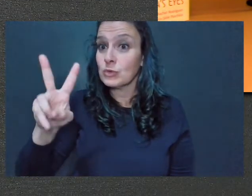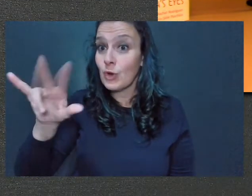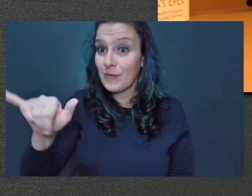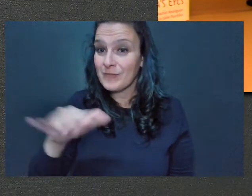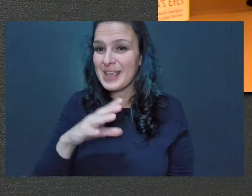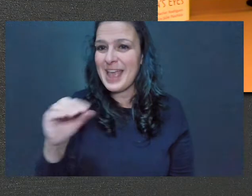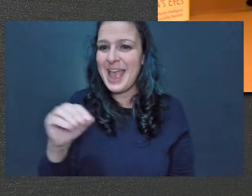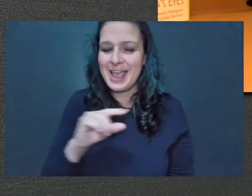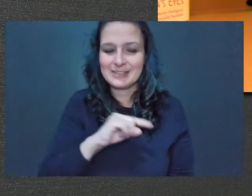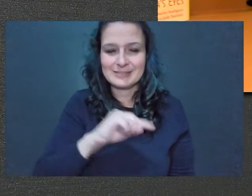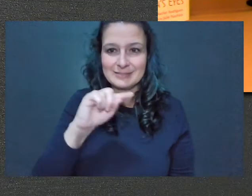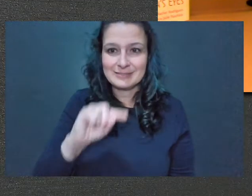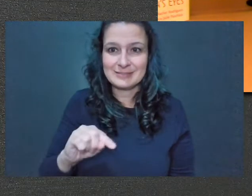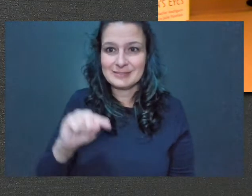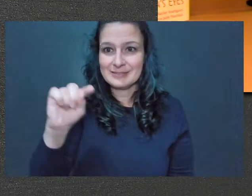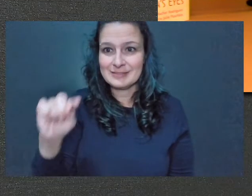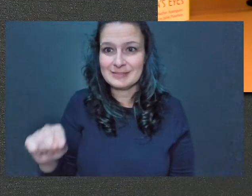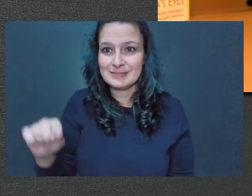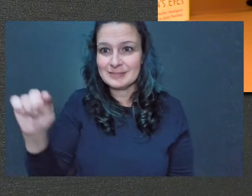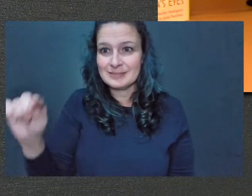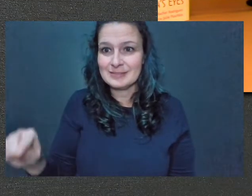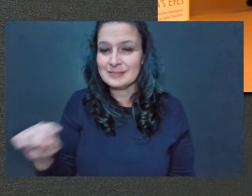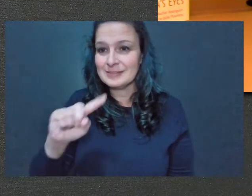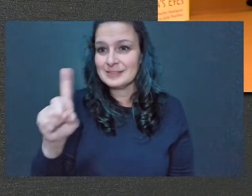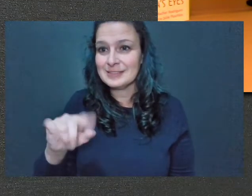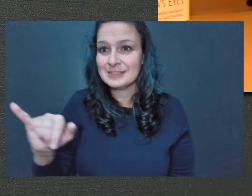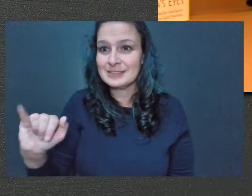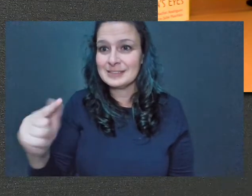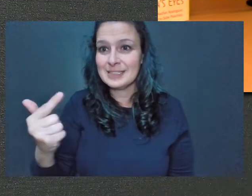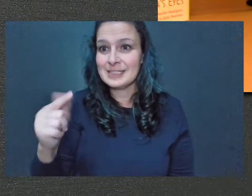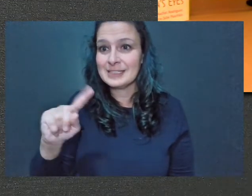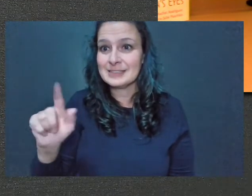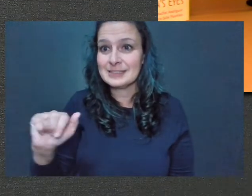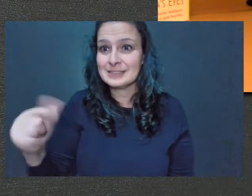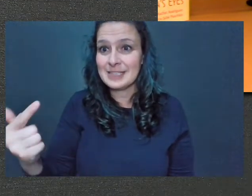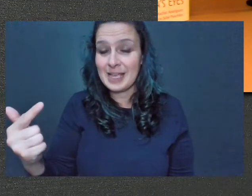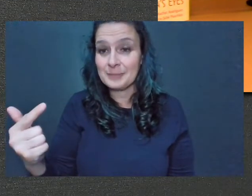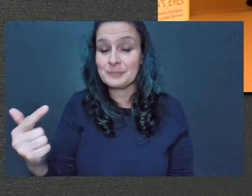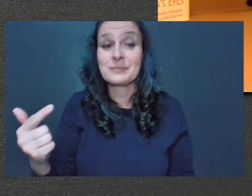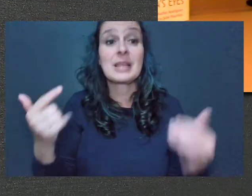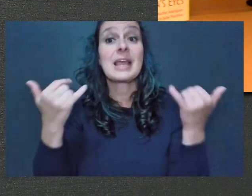We're also gonna use one shape, and this shape is a?